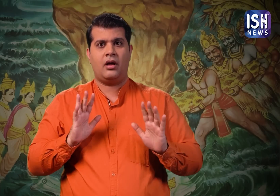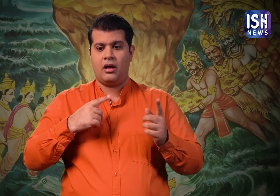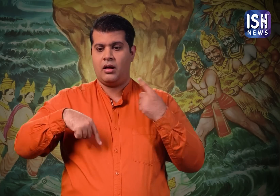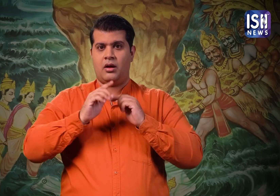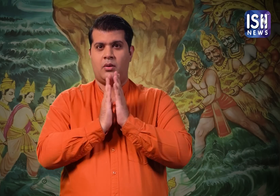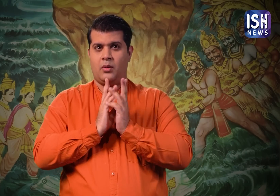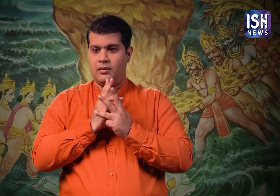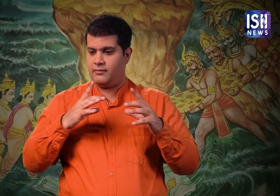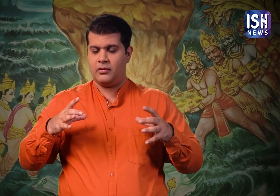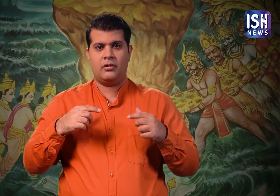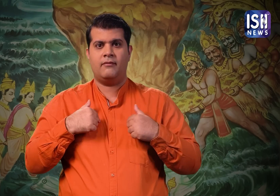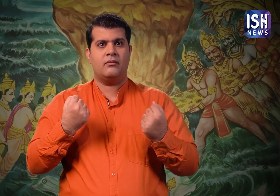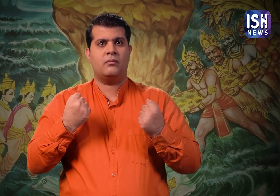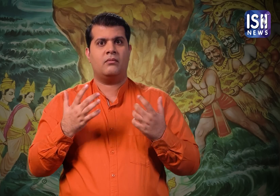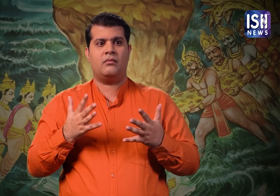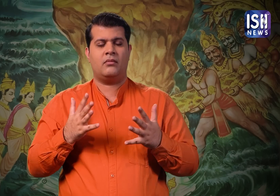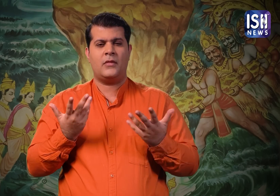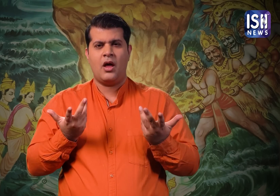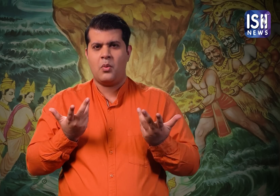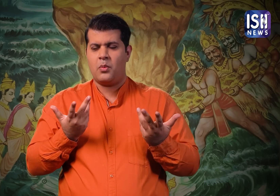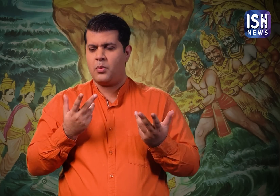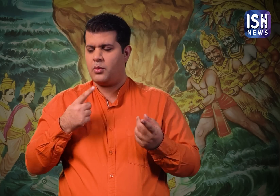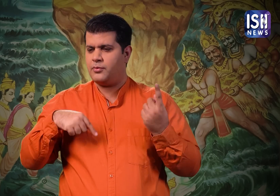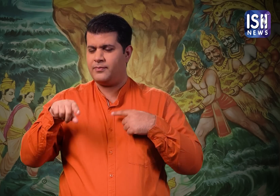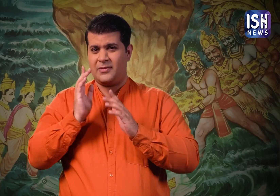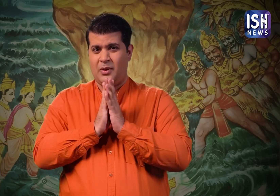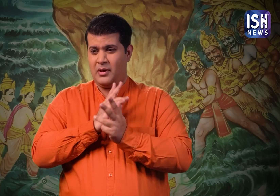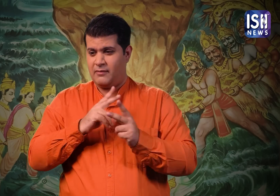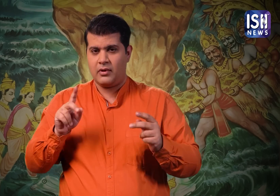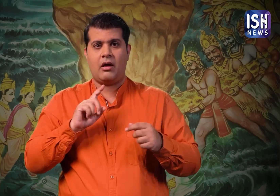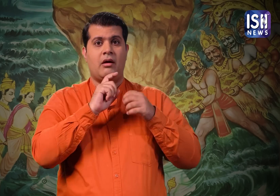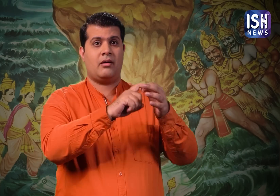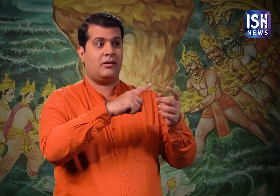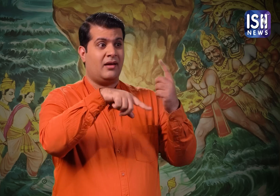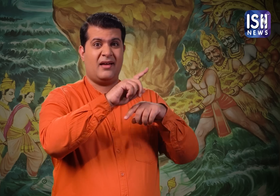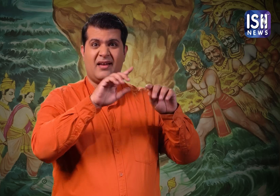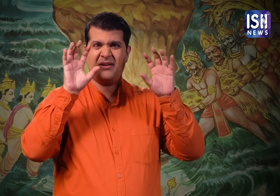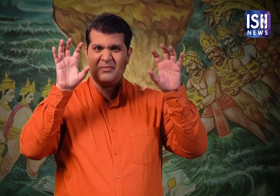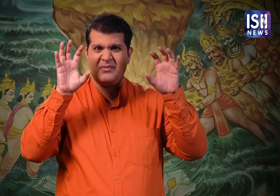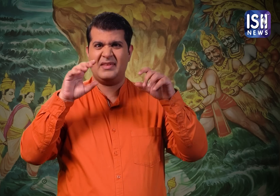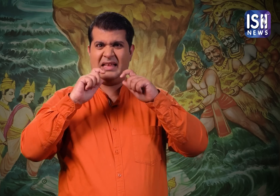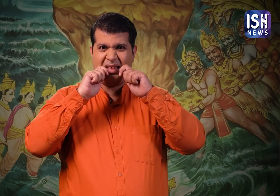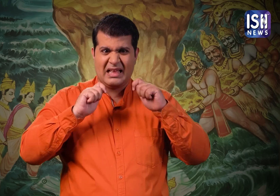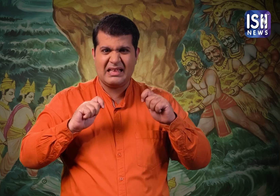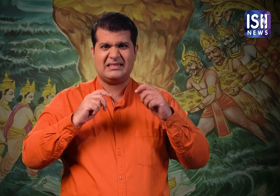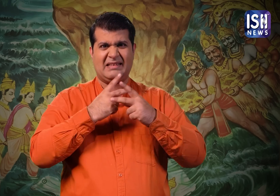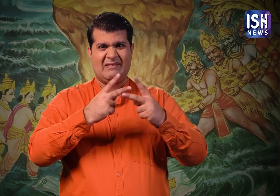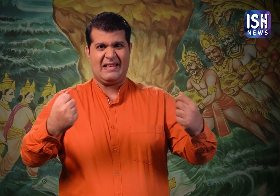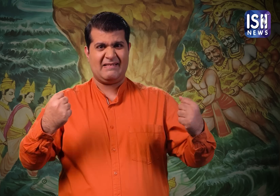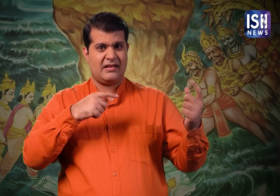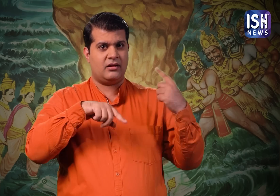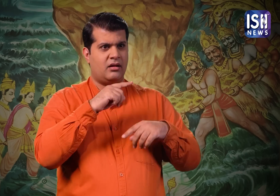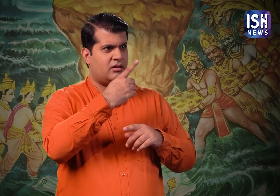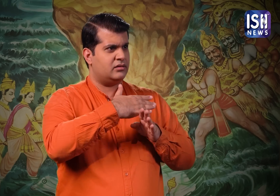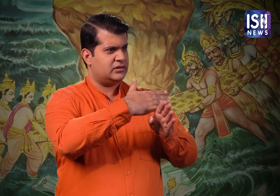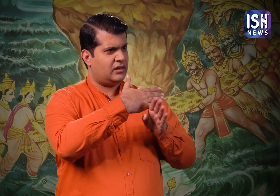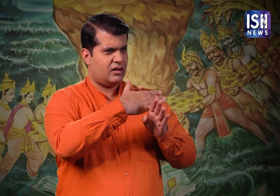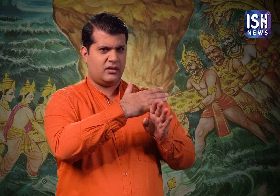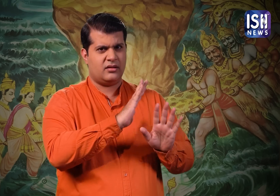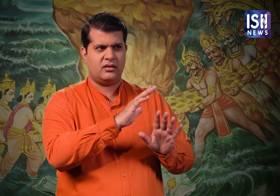But the Devatas alone couldn't do it. They asked the Asuras if they could work together.